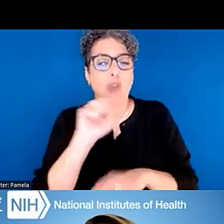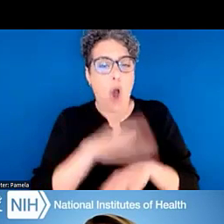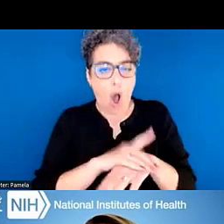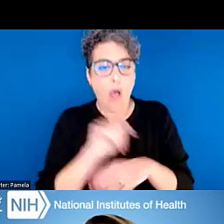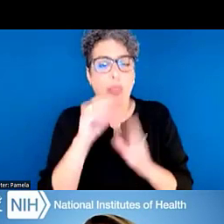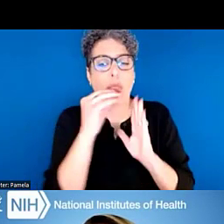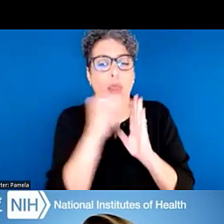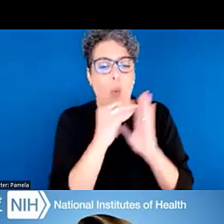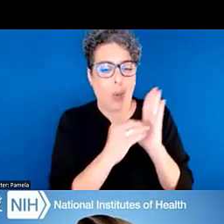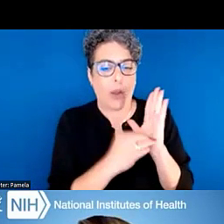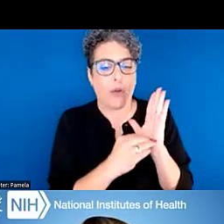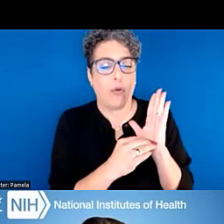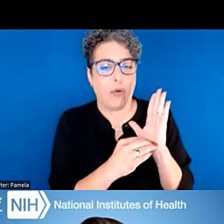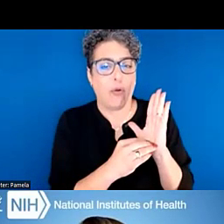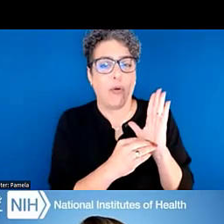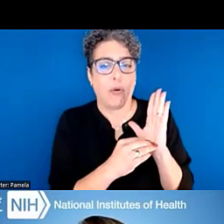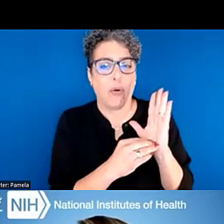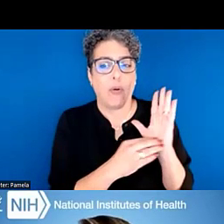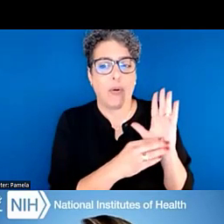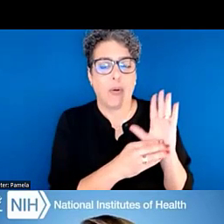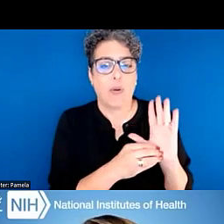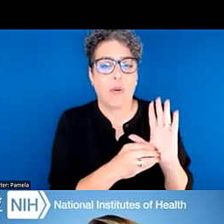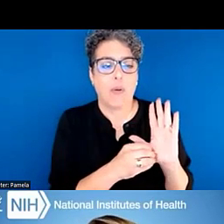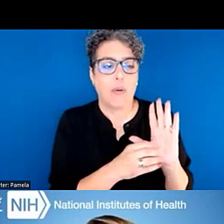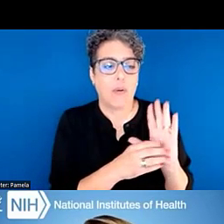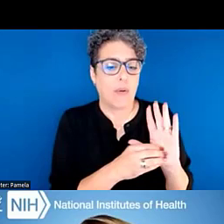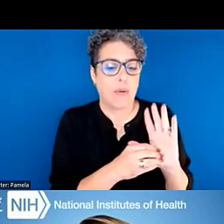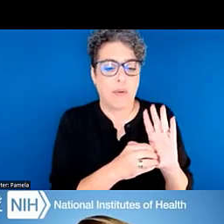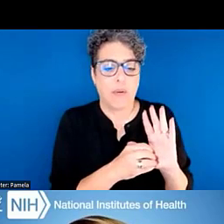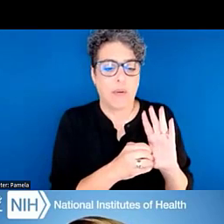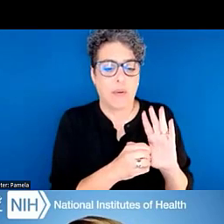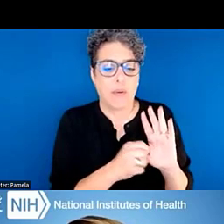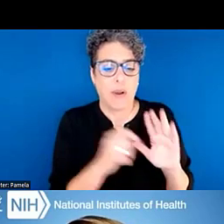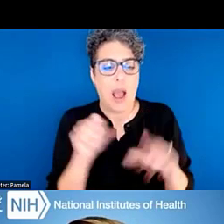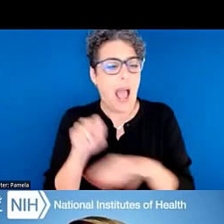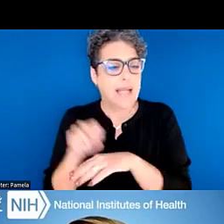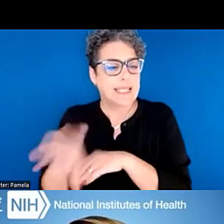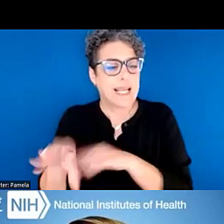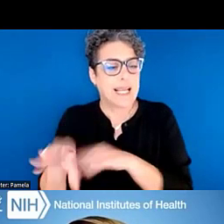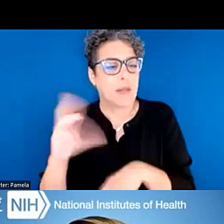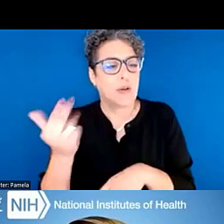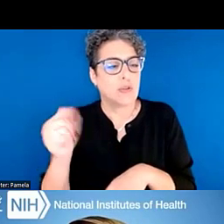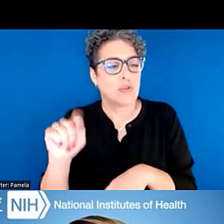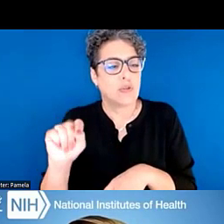Dr. Ranjini Ambalavanar: I sent in the chat box. Dr. Patricia Valdez: And so if there's an assessment